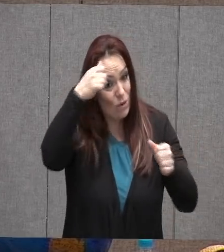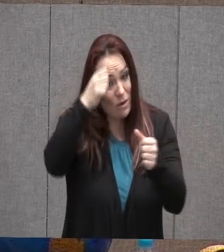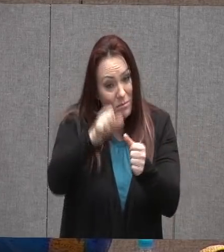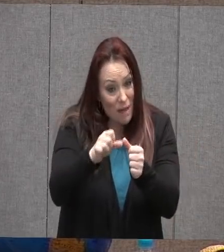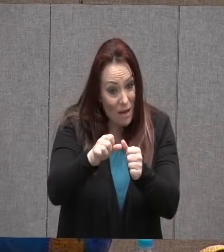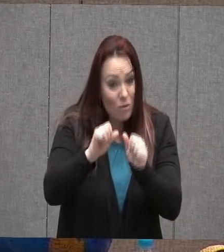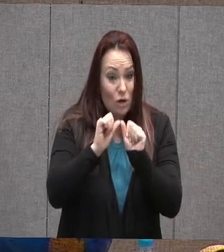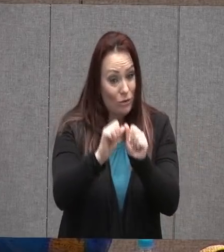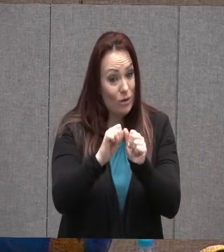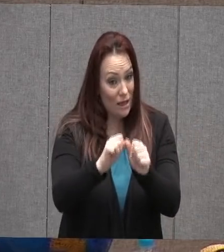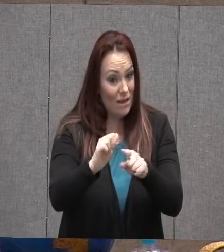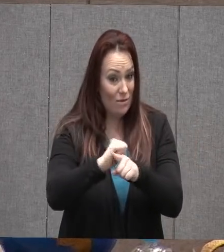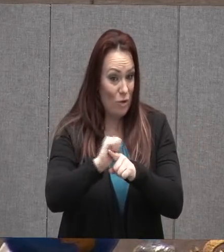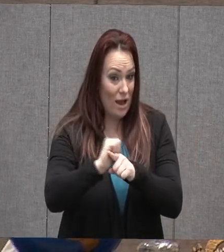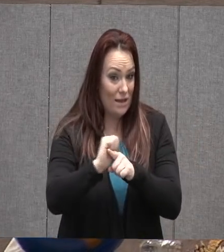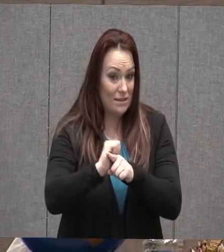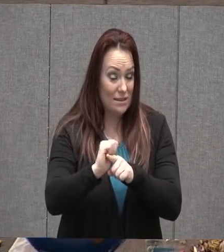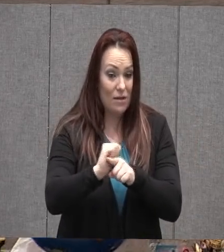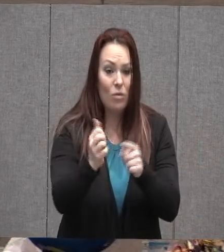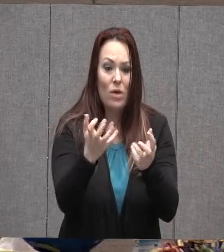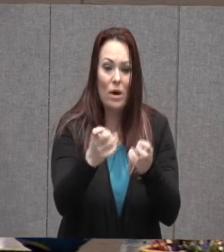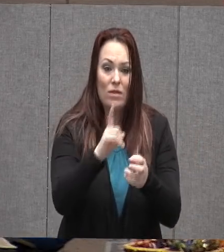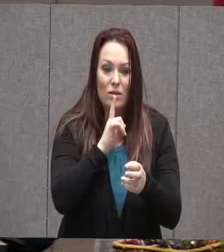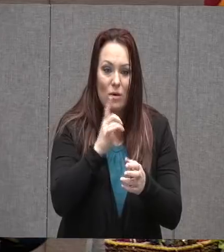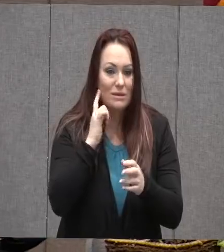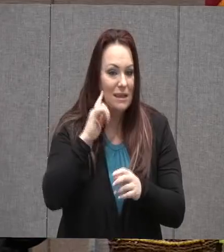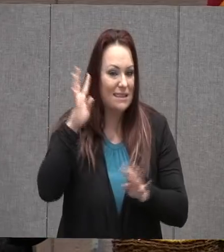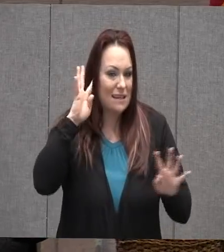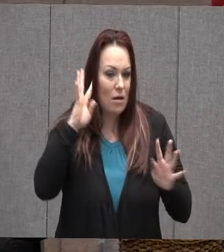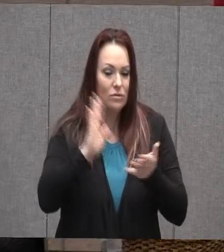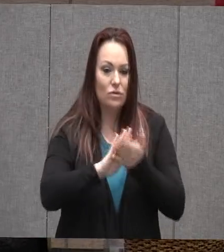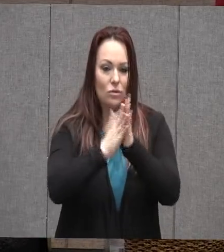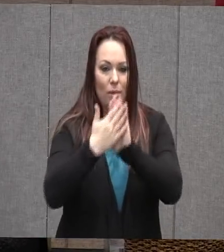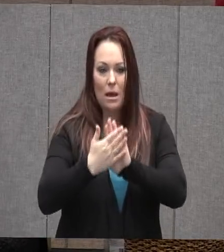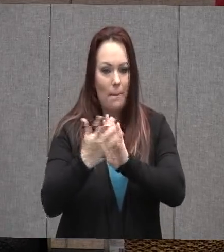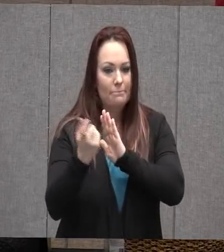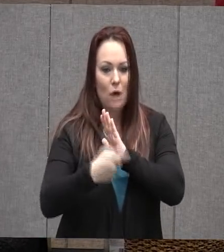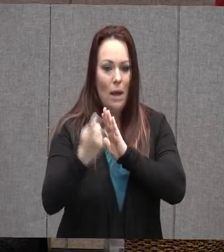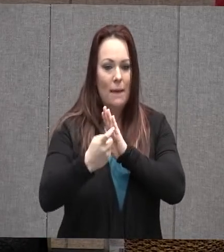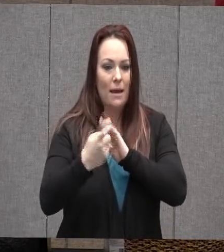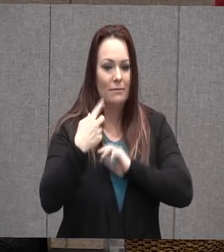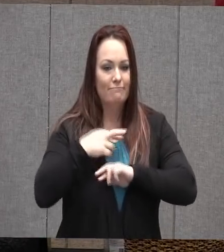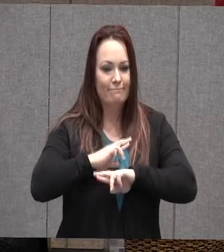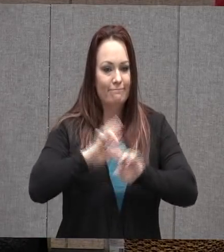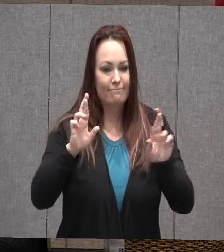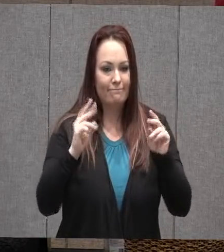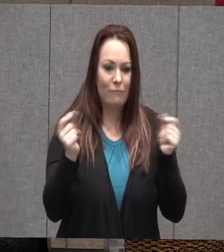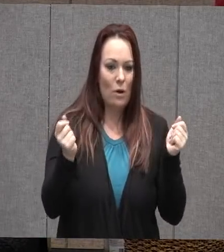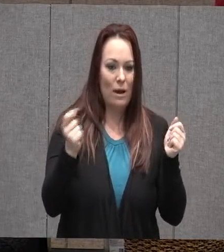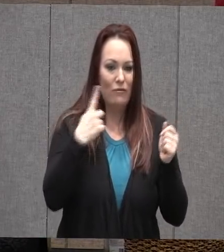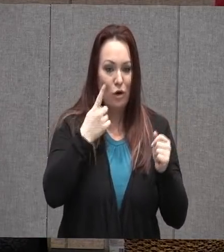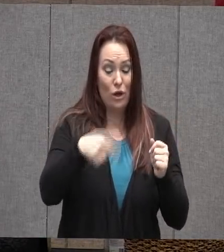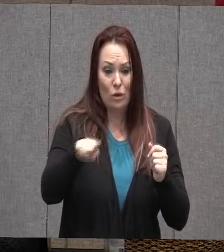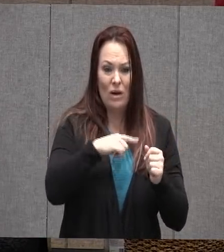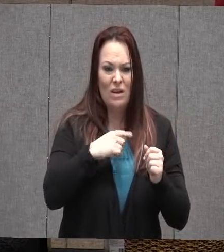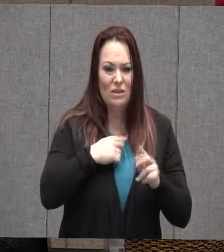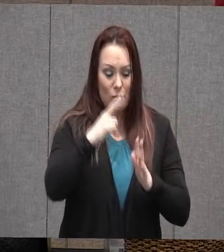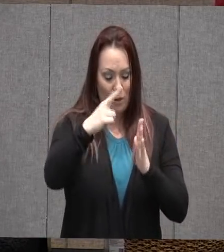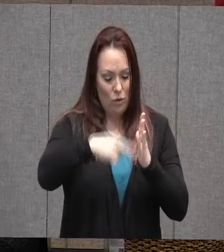because we want those sounds to be really automatic for you. That way when you're reading, you don't have to decode the word as much.